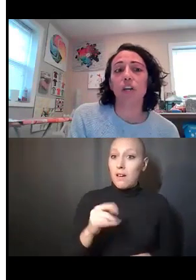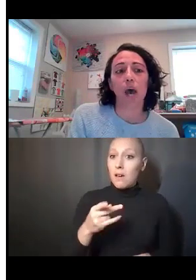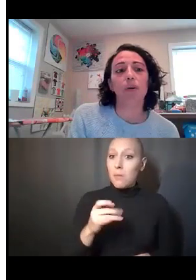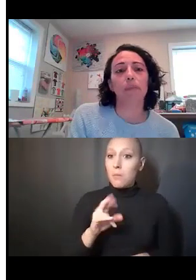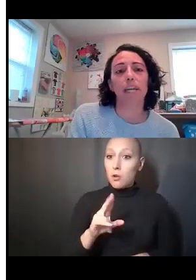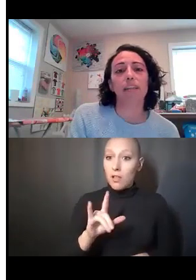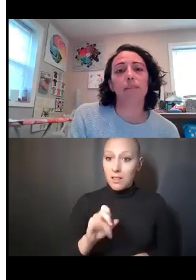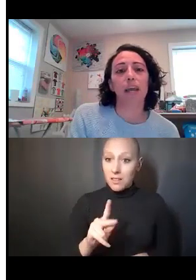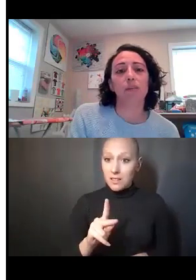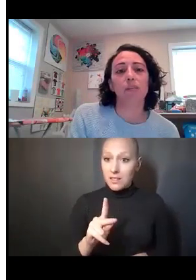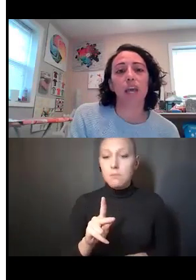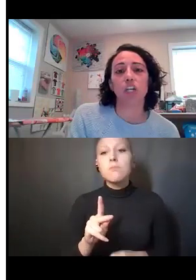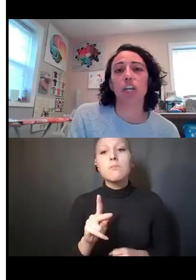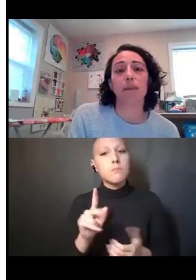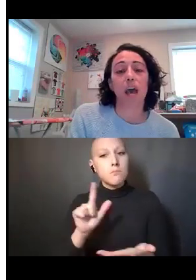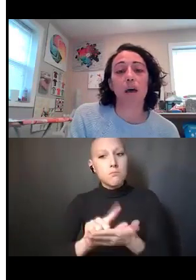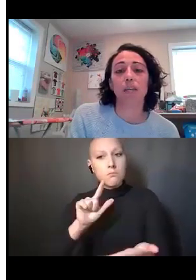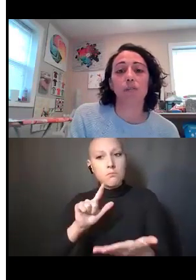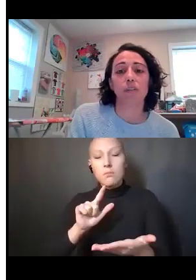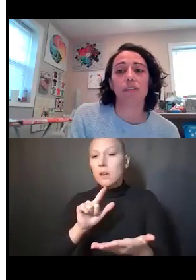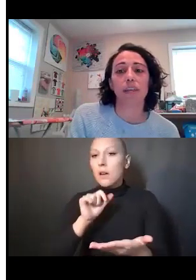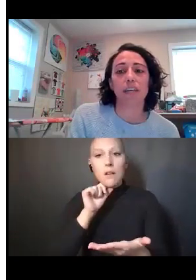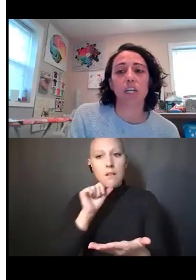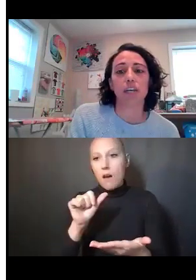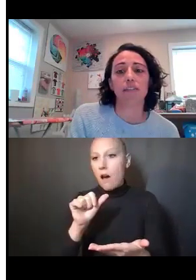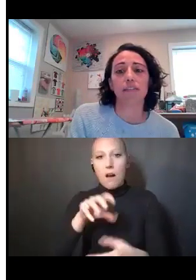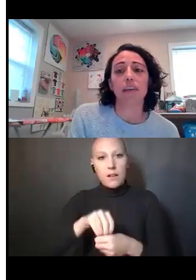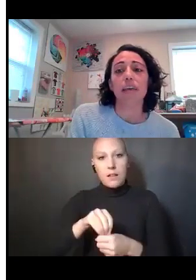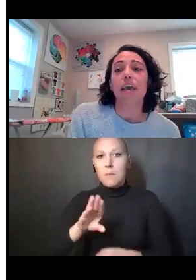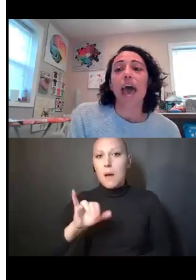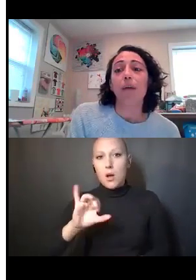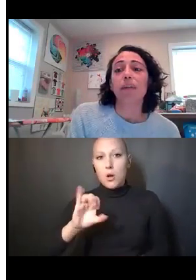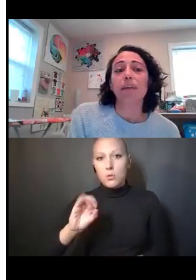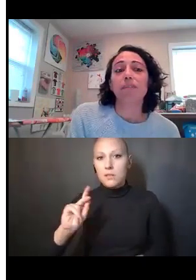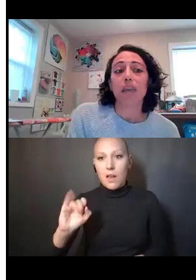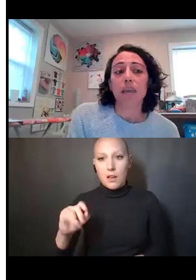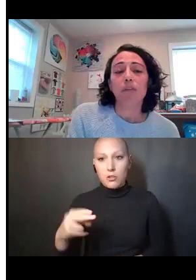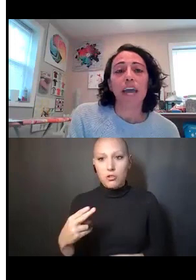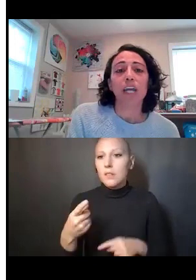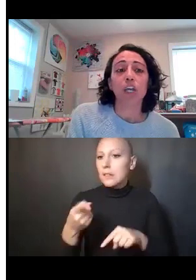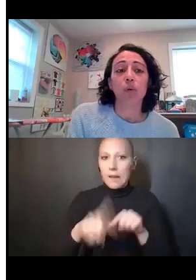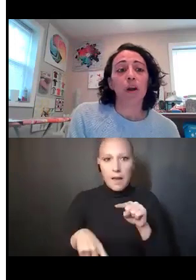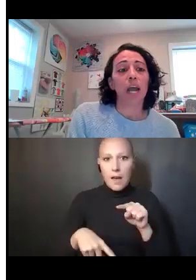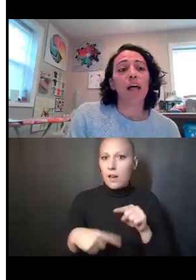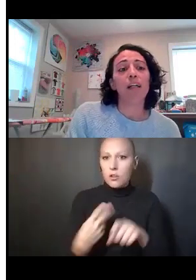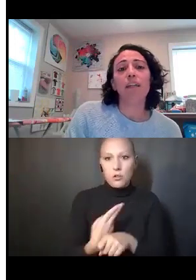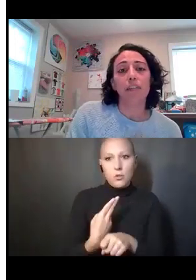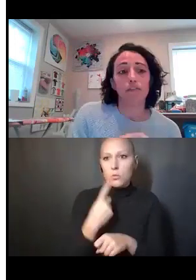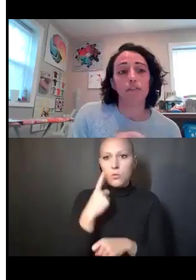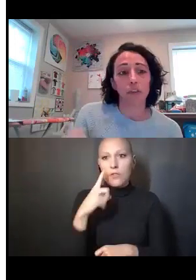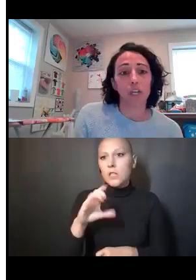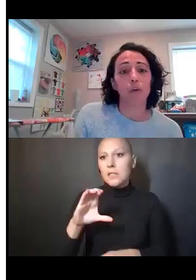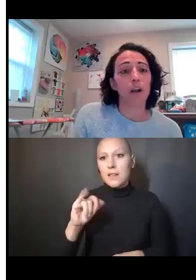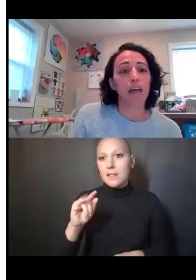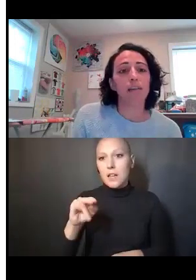are not permitted in the biosketch. And may not be used in citations. Applicants may provide a URL, the full URL,